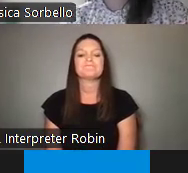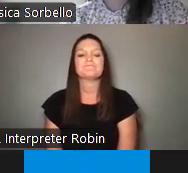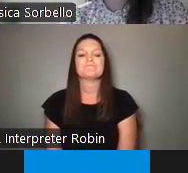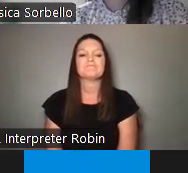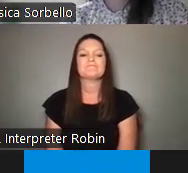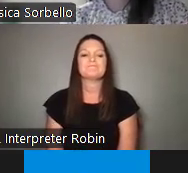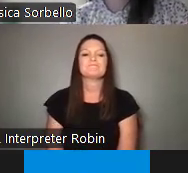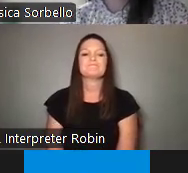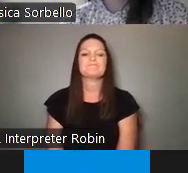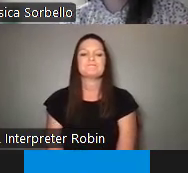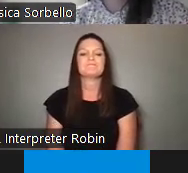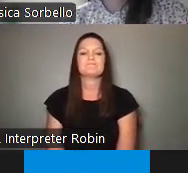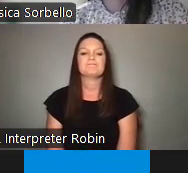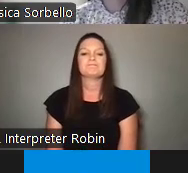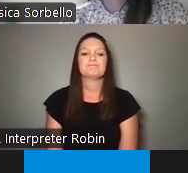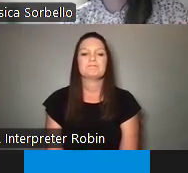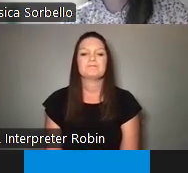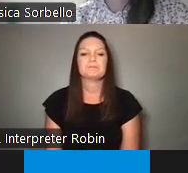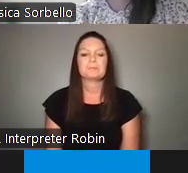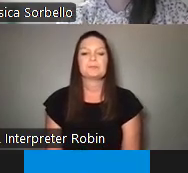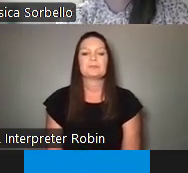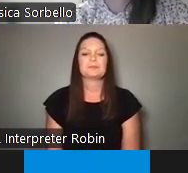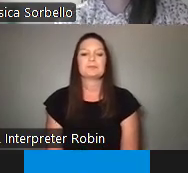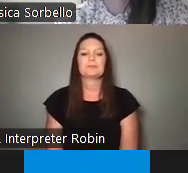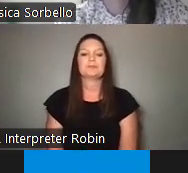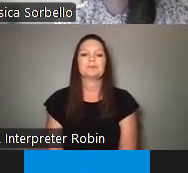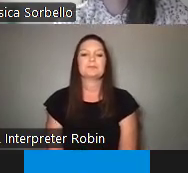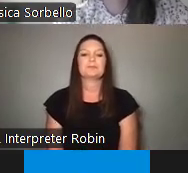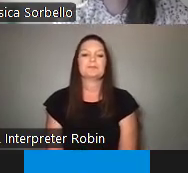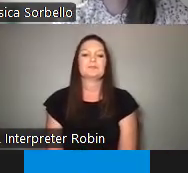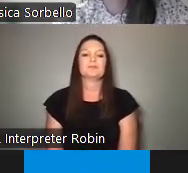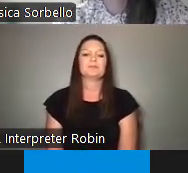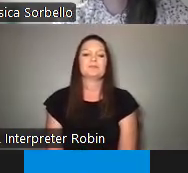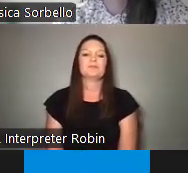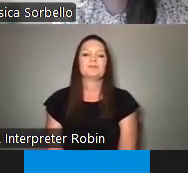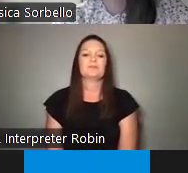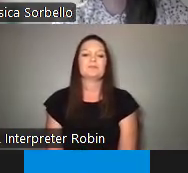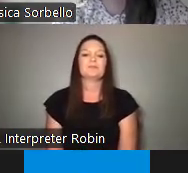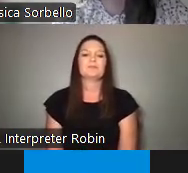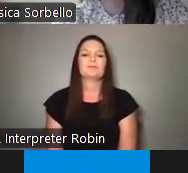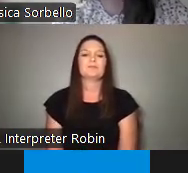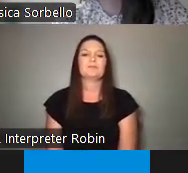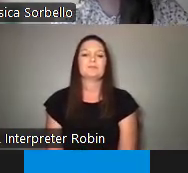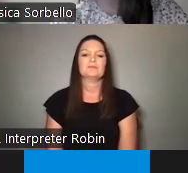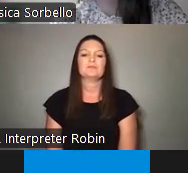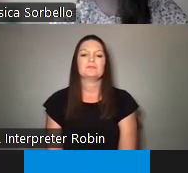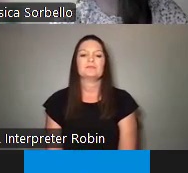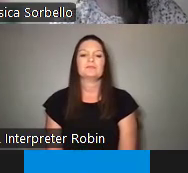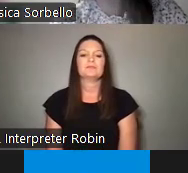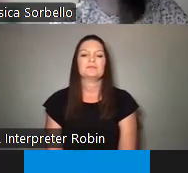»BLAISE BRYANT: Laura you should be good to talk